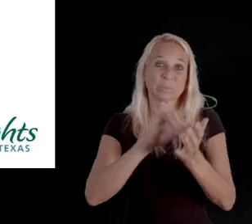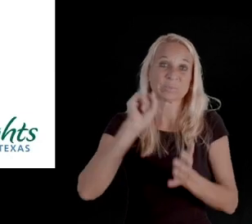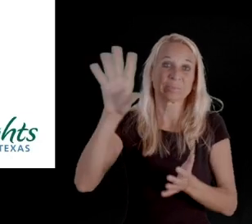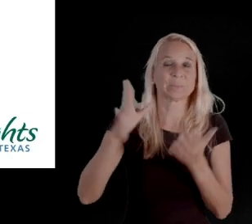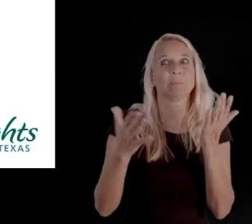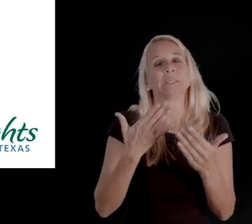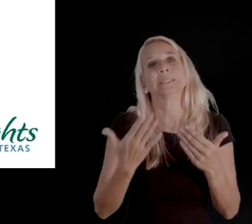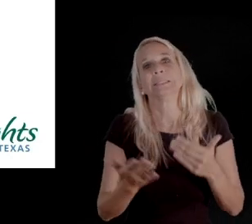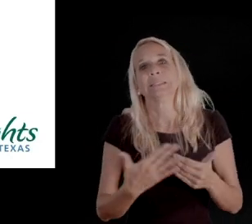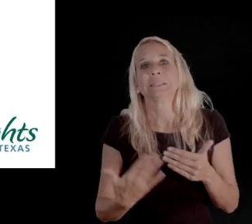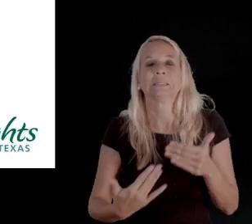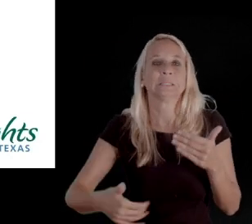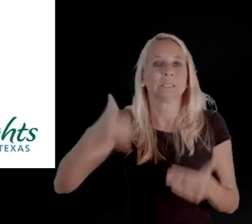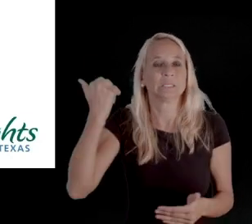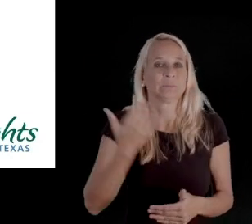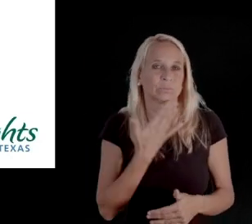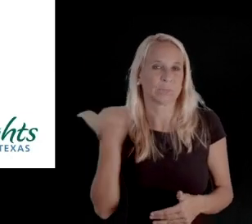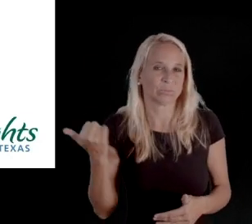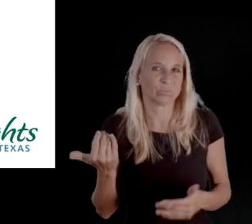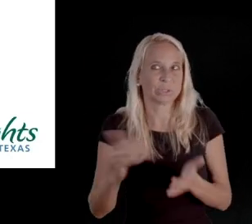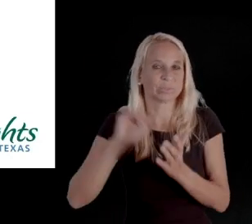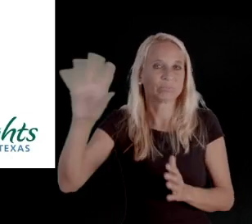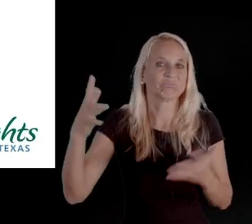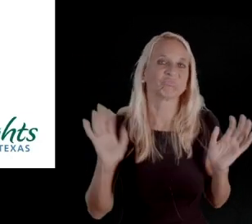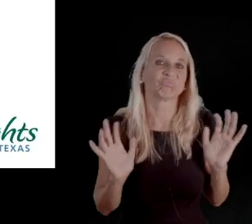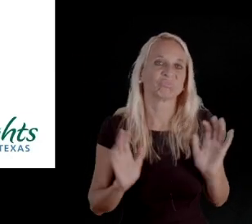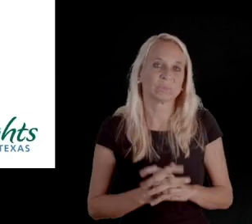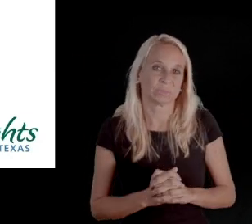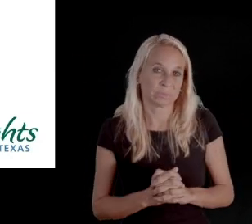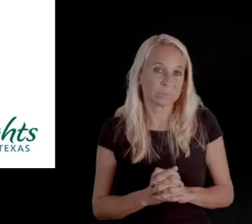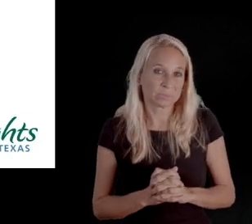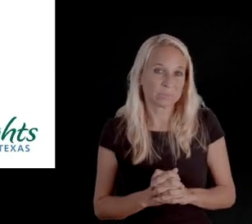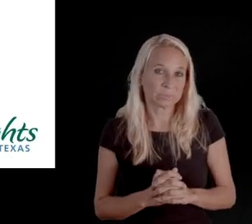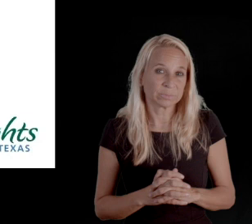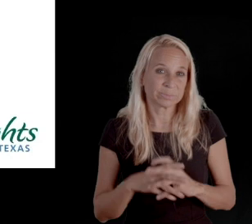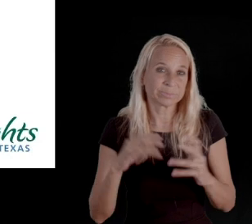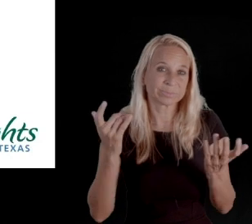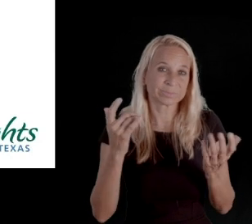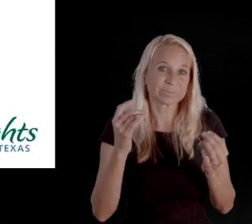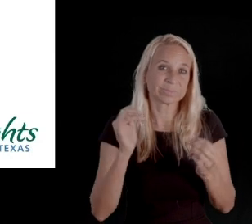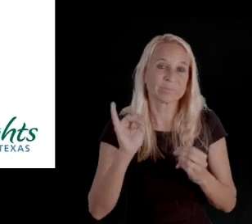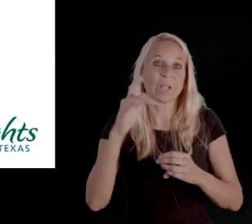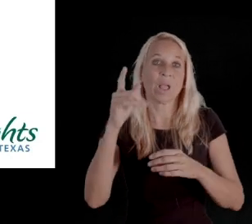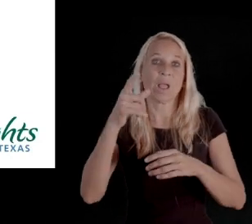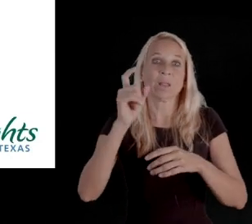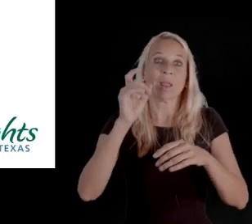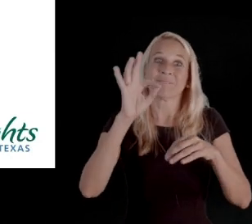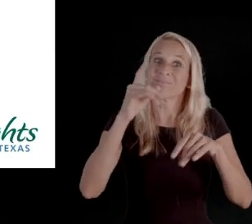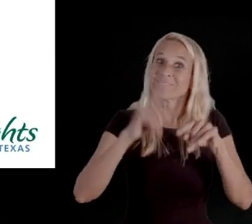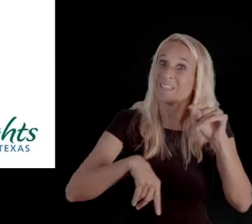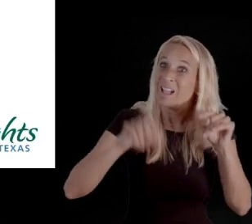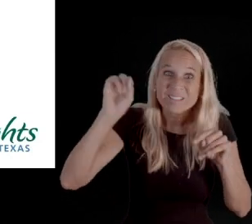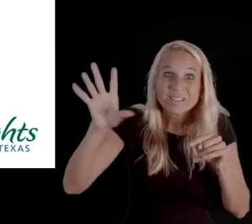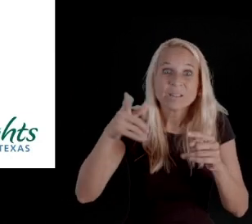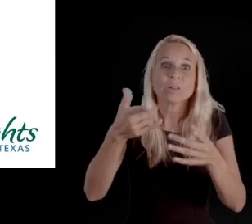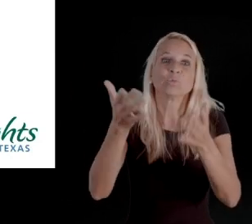So resubmission is probably the easiest. If it's something that you can't resubmit, you have to do administrative review, do that process.